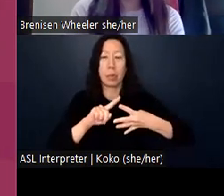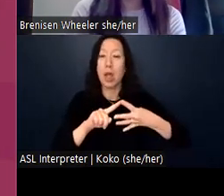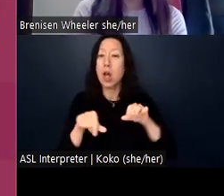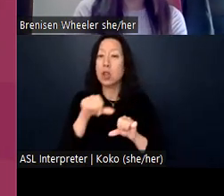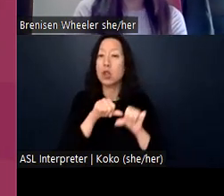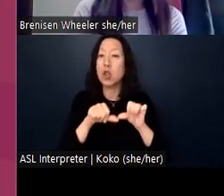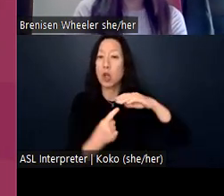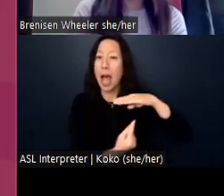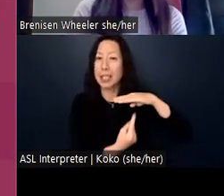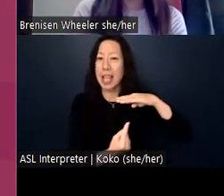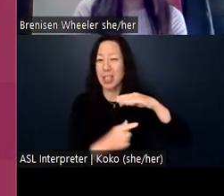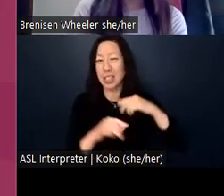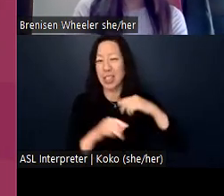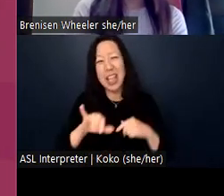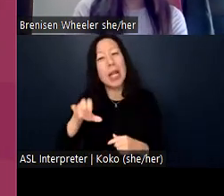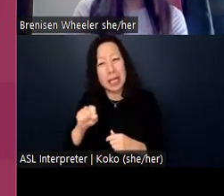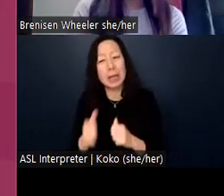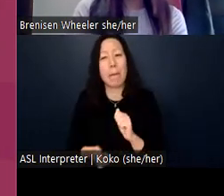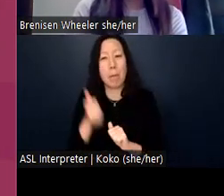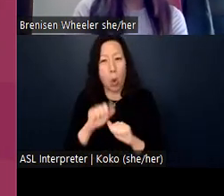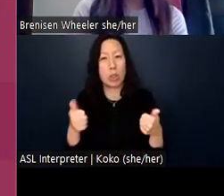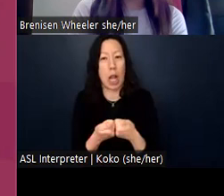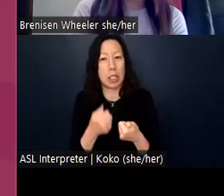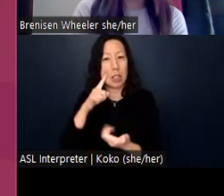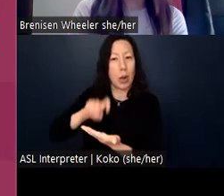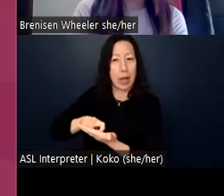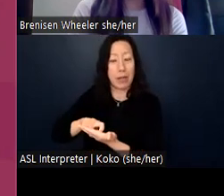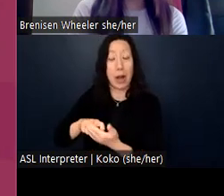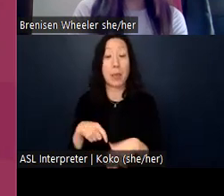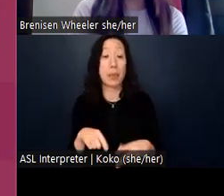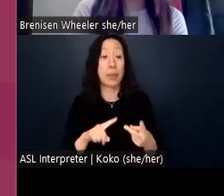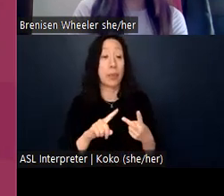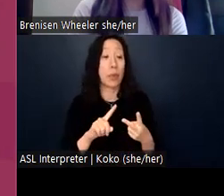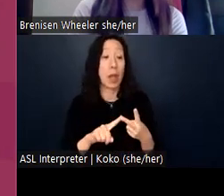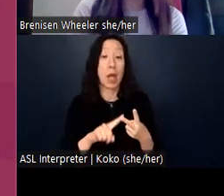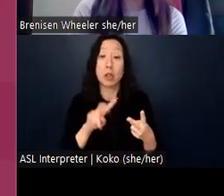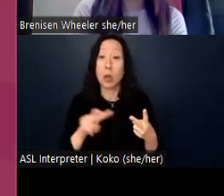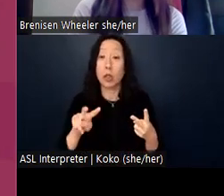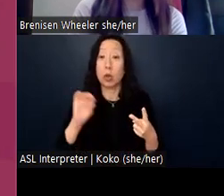identify early on a relationship 22% 12:22:15 said harmful criticism and 13% sense